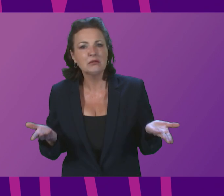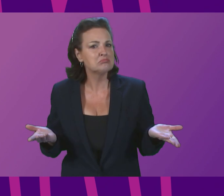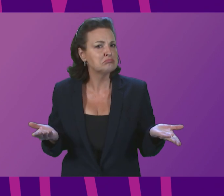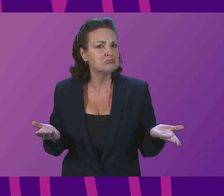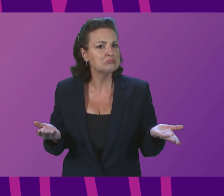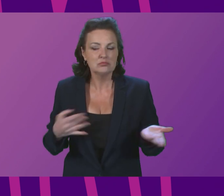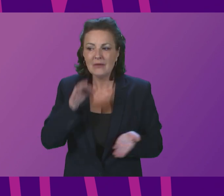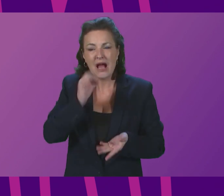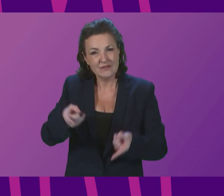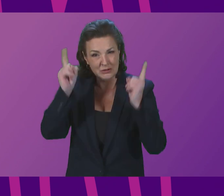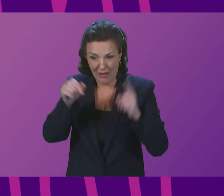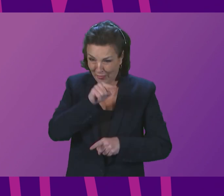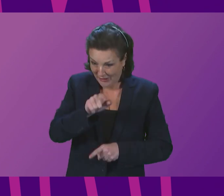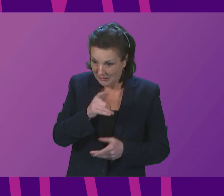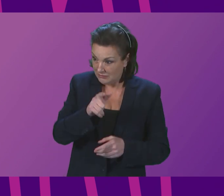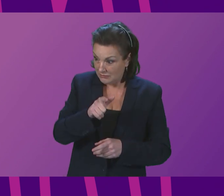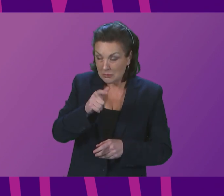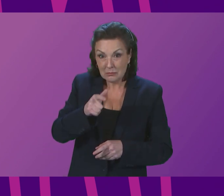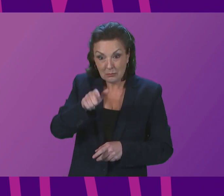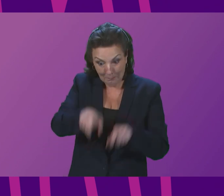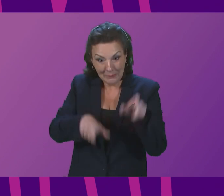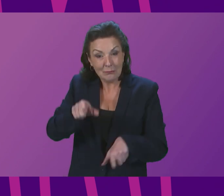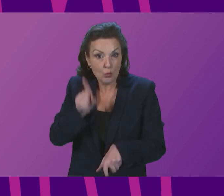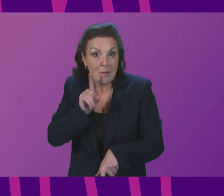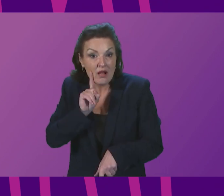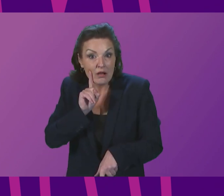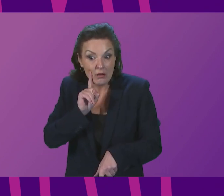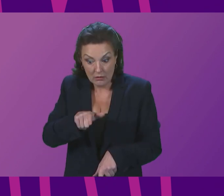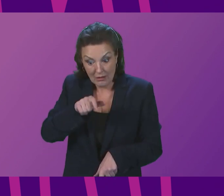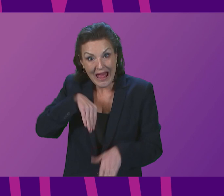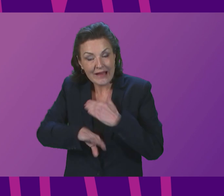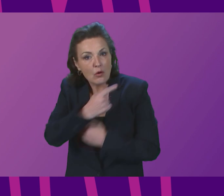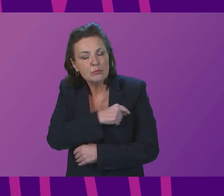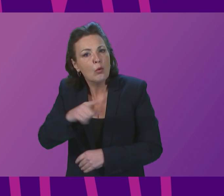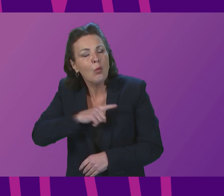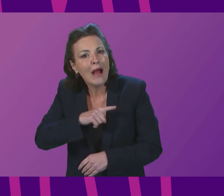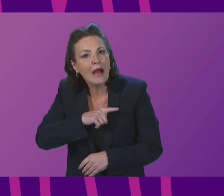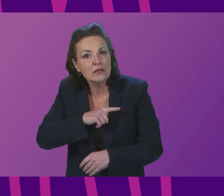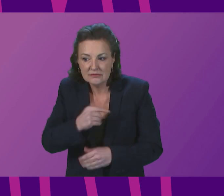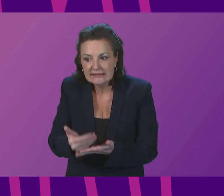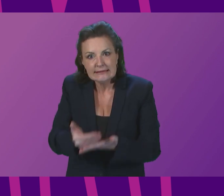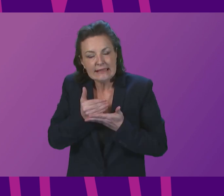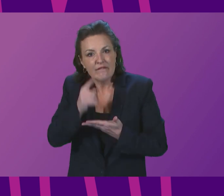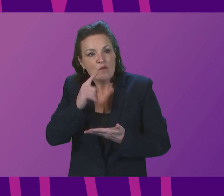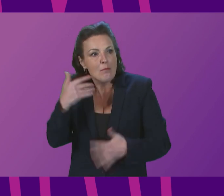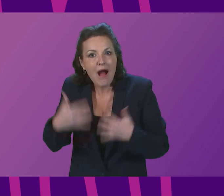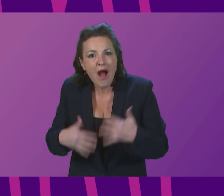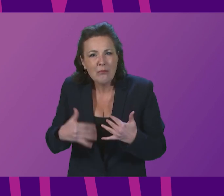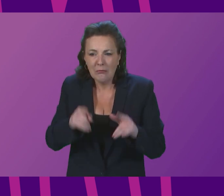Those patients were in hospital to keep them free from harm, but they and their families have been failed.